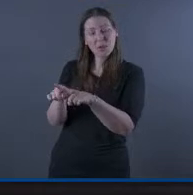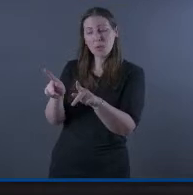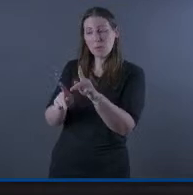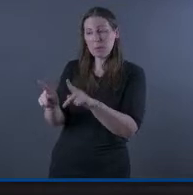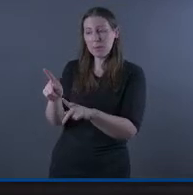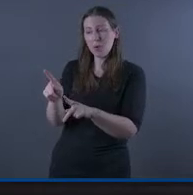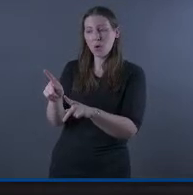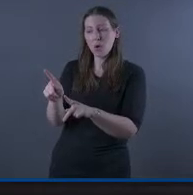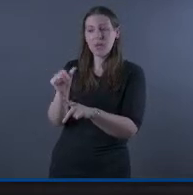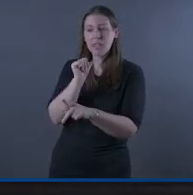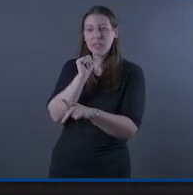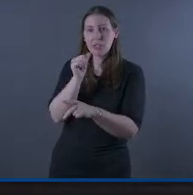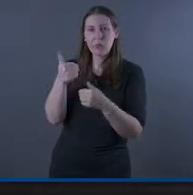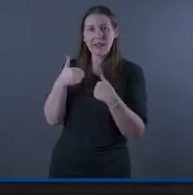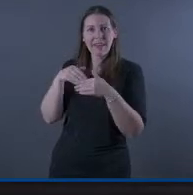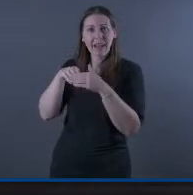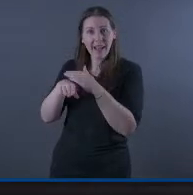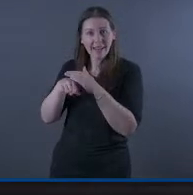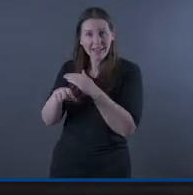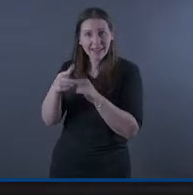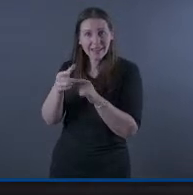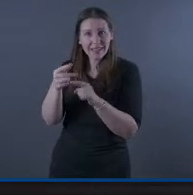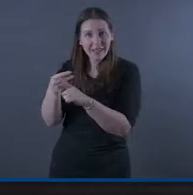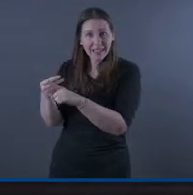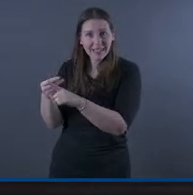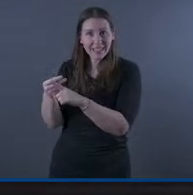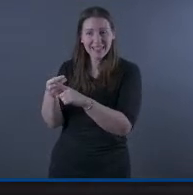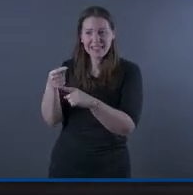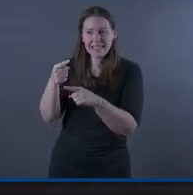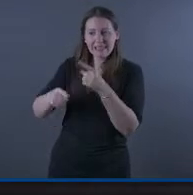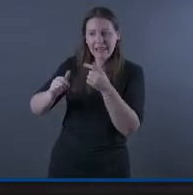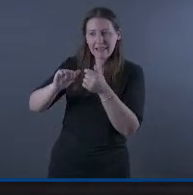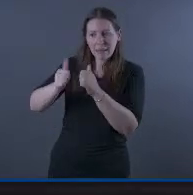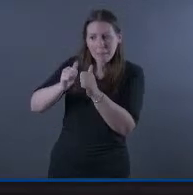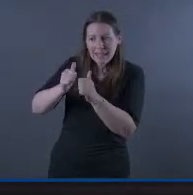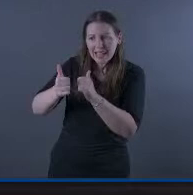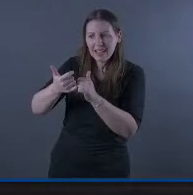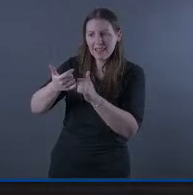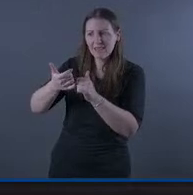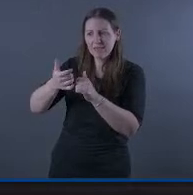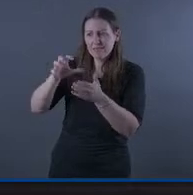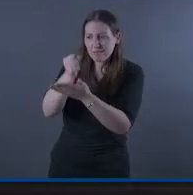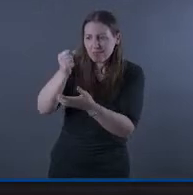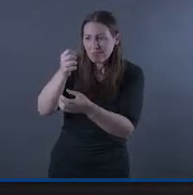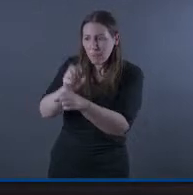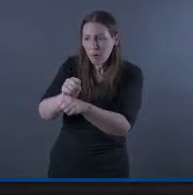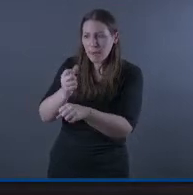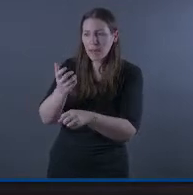to compete for the limited vaccine. How are we serving those populations? And I will just share